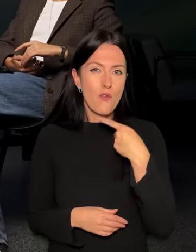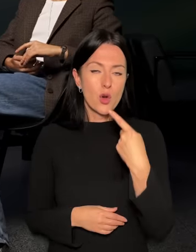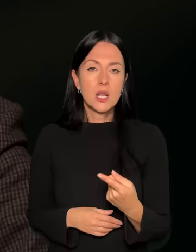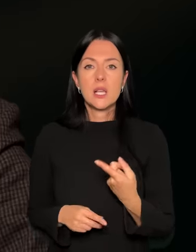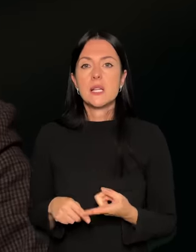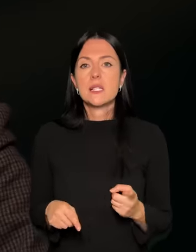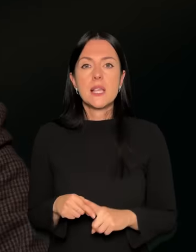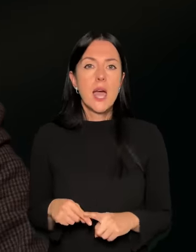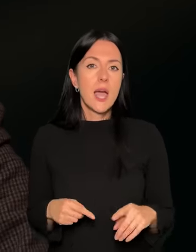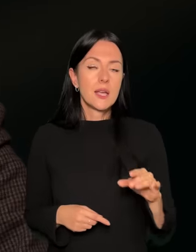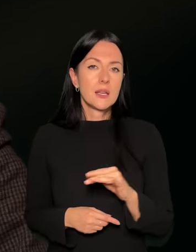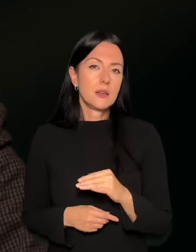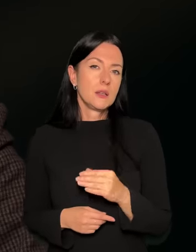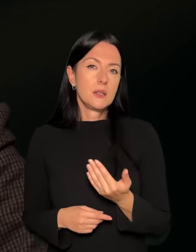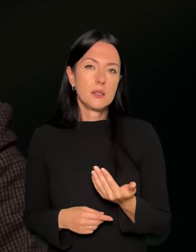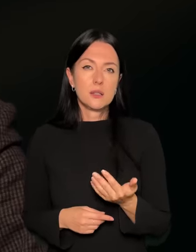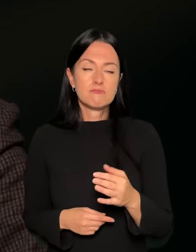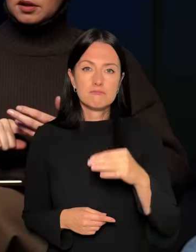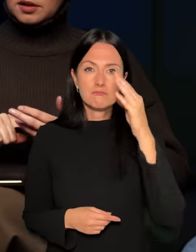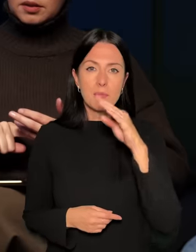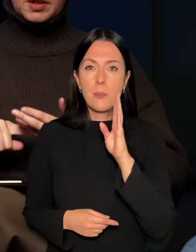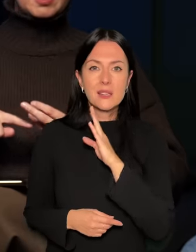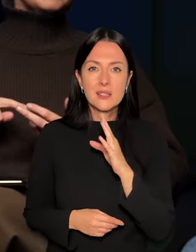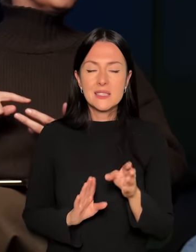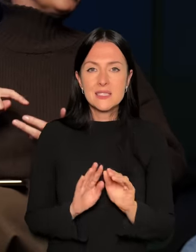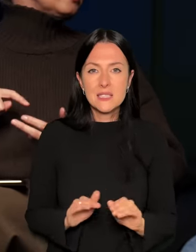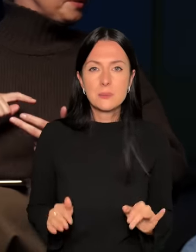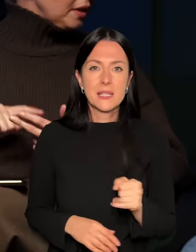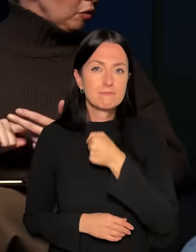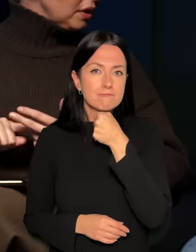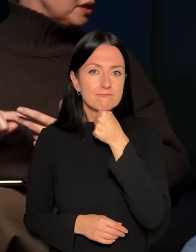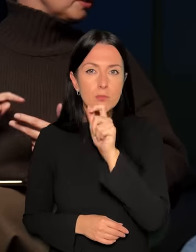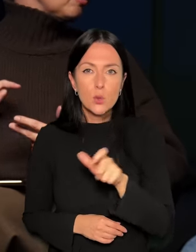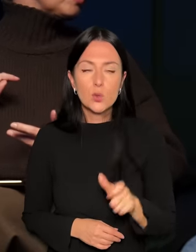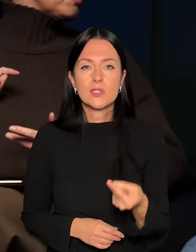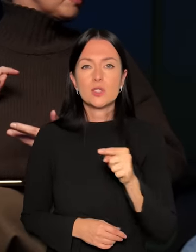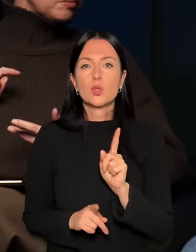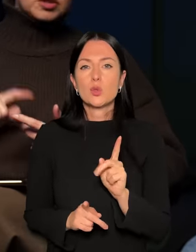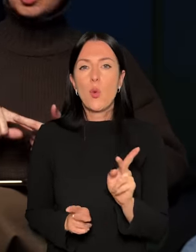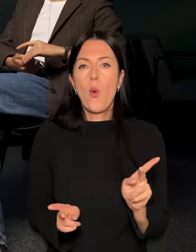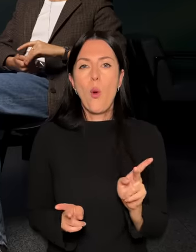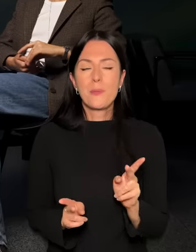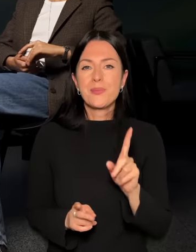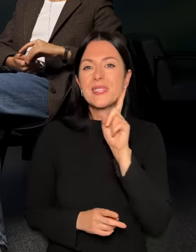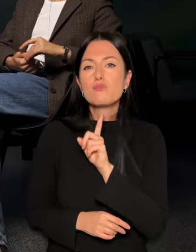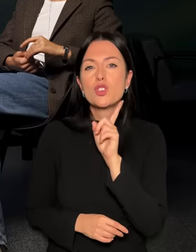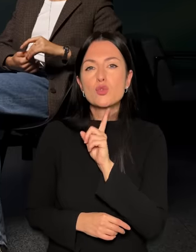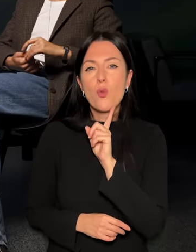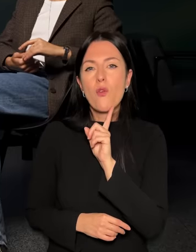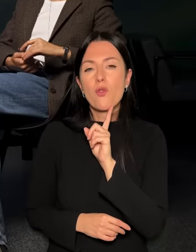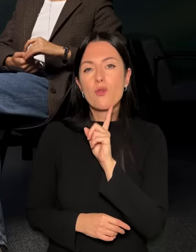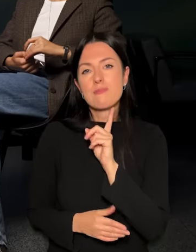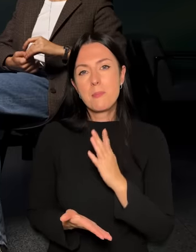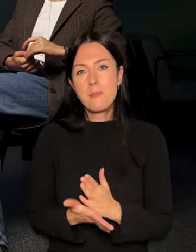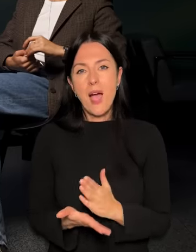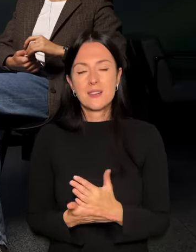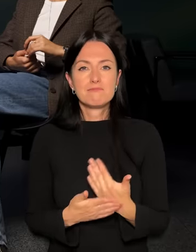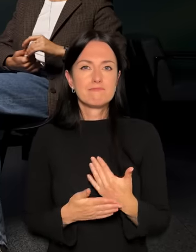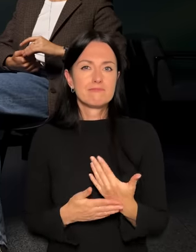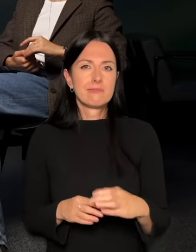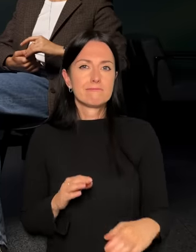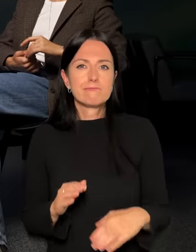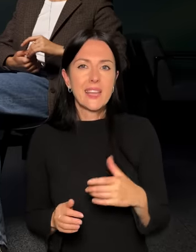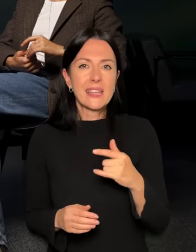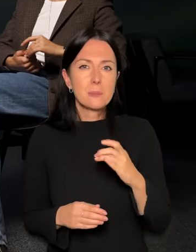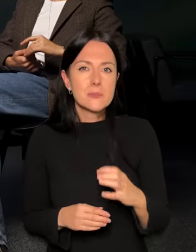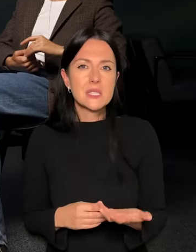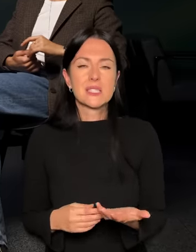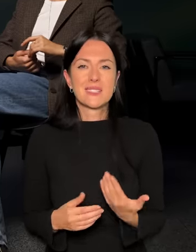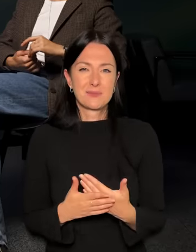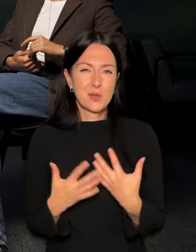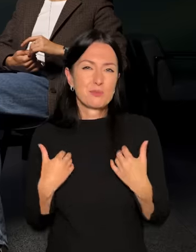It's parents with children, and elderly people, those who temporarily have health issues.